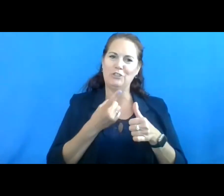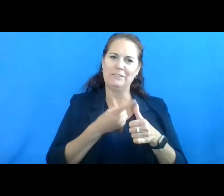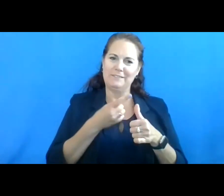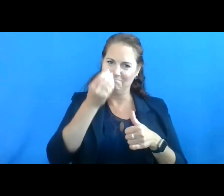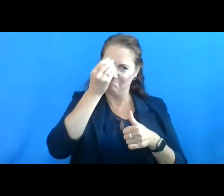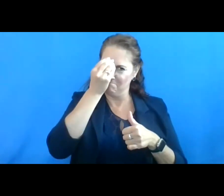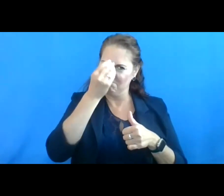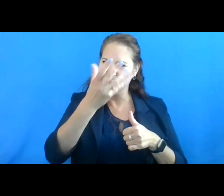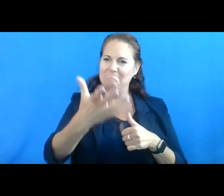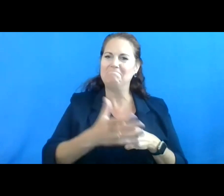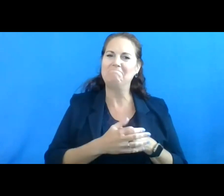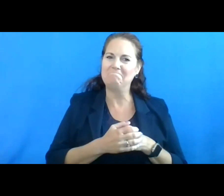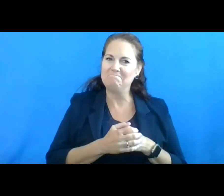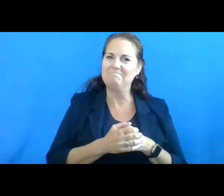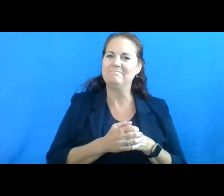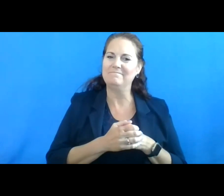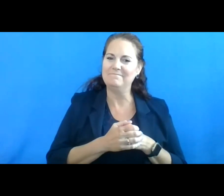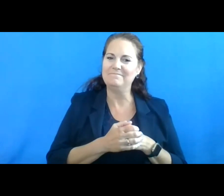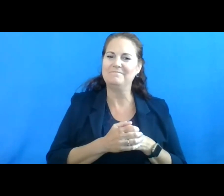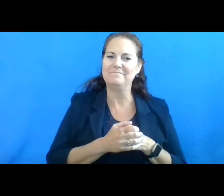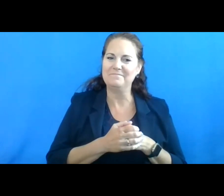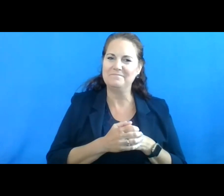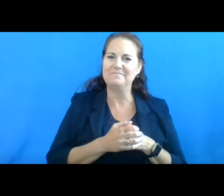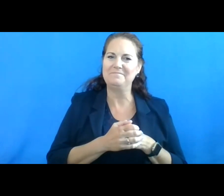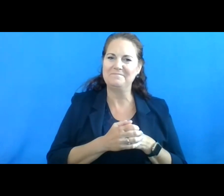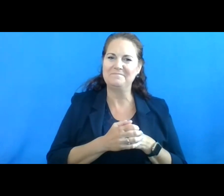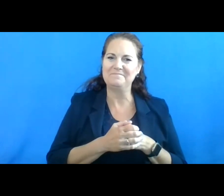Tech Host: Thank you so much, Patricia.